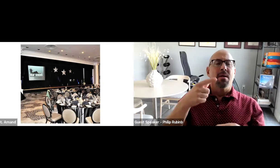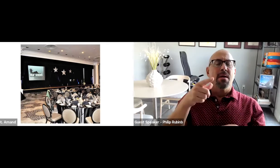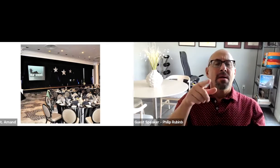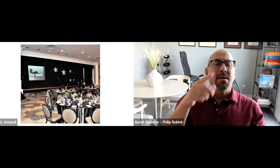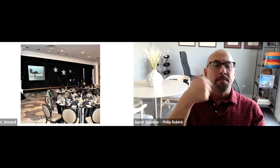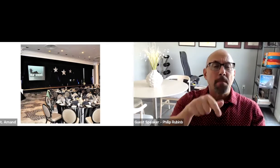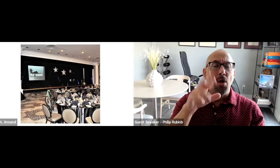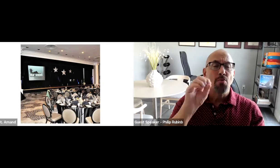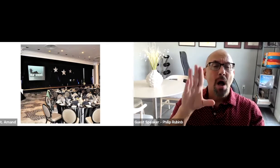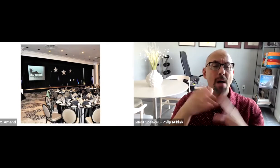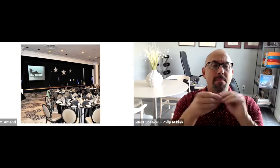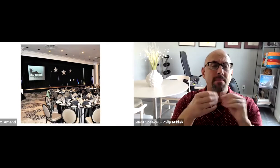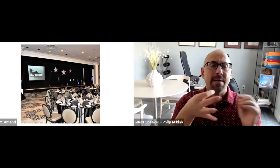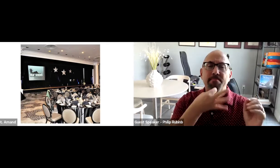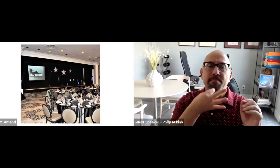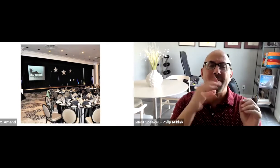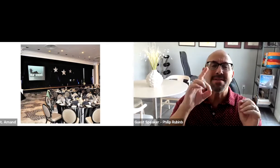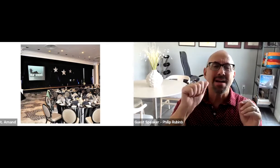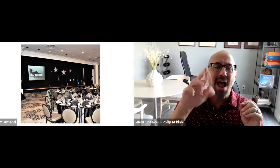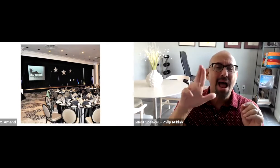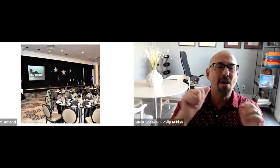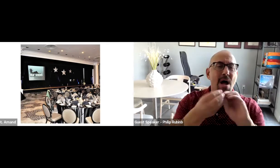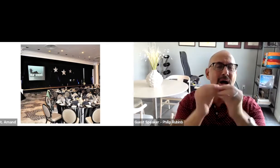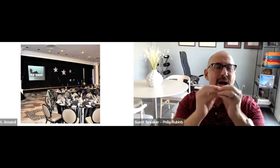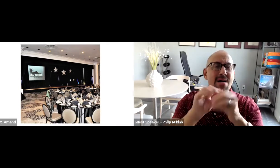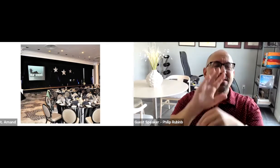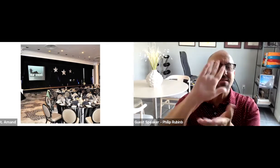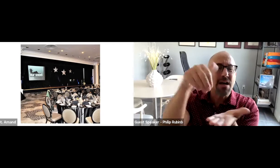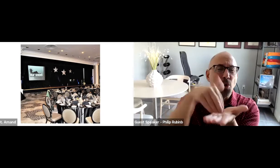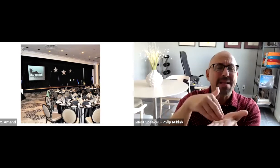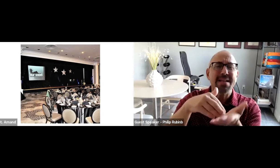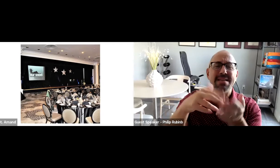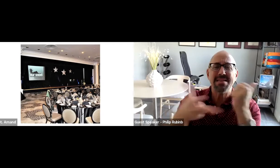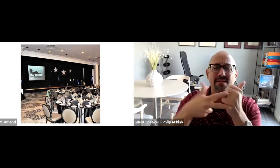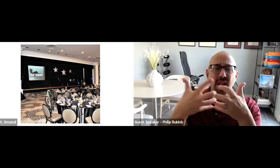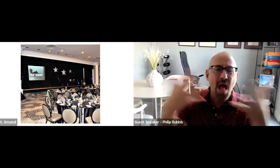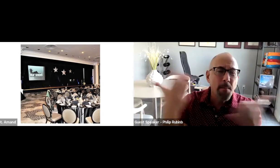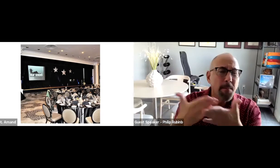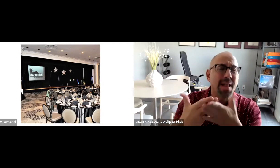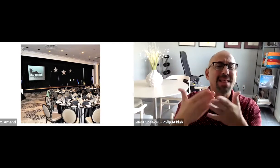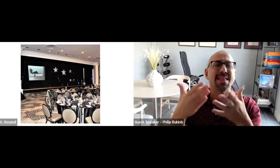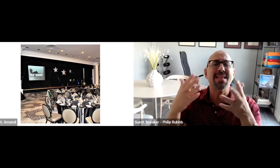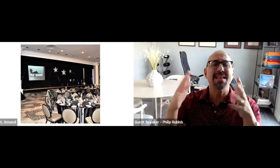[Chuckles] This is a picture-- remember, Rob told us about the DCARA,